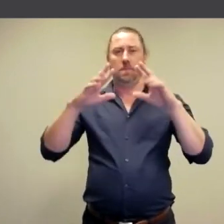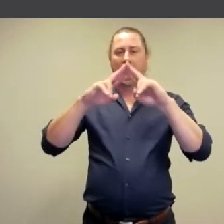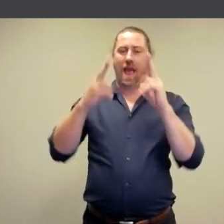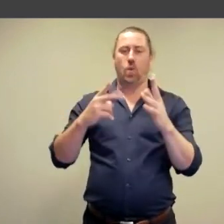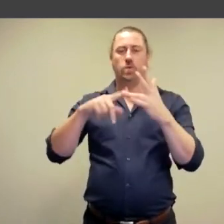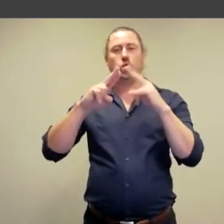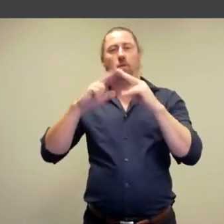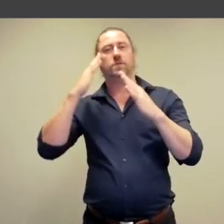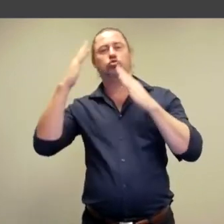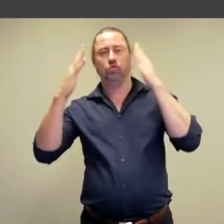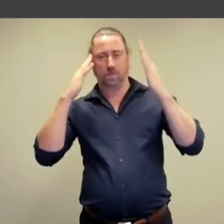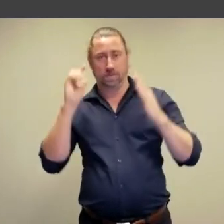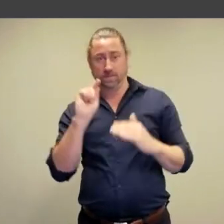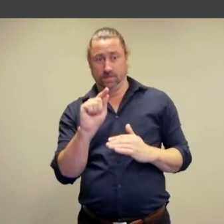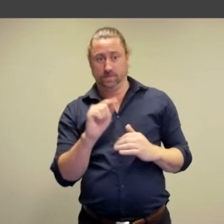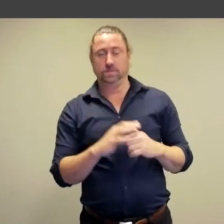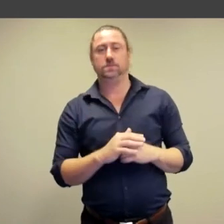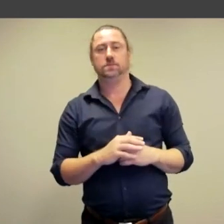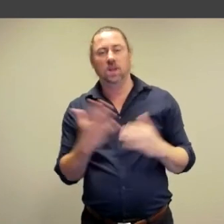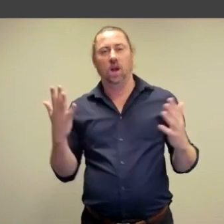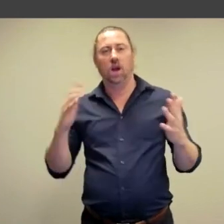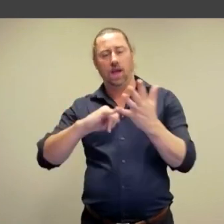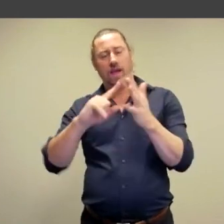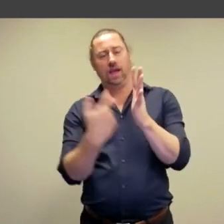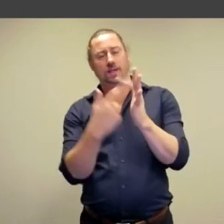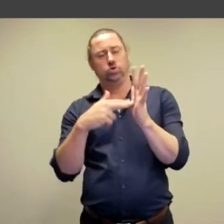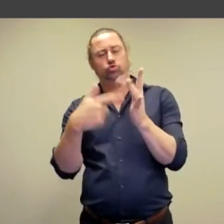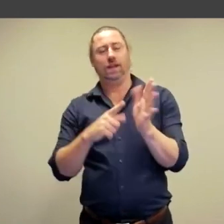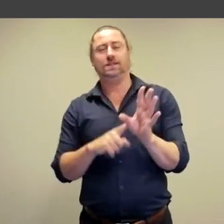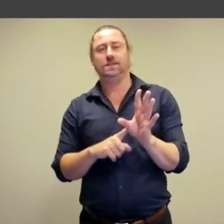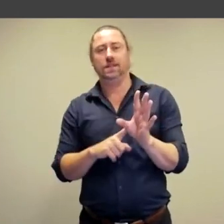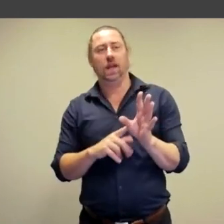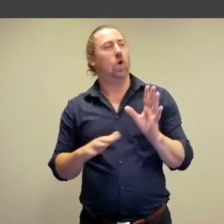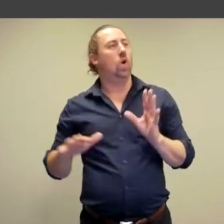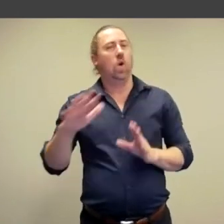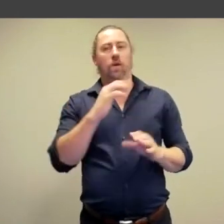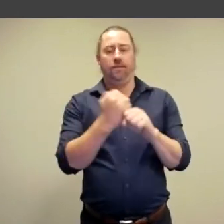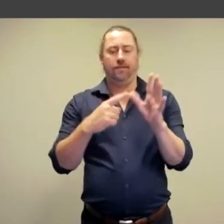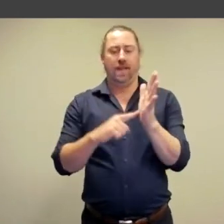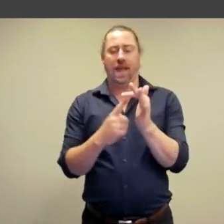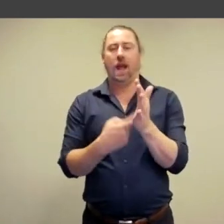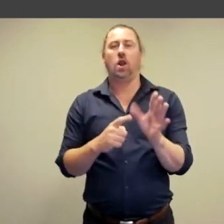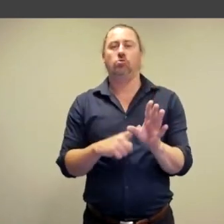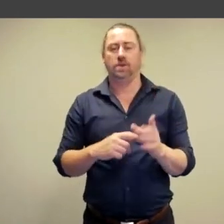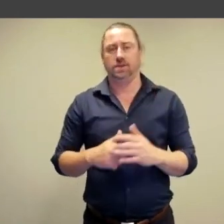responds to the serenity of the gallery.